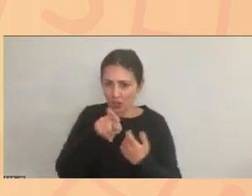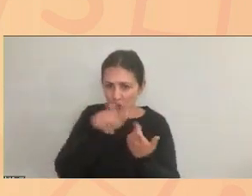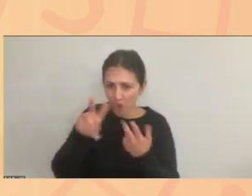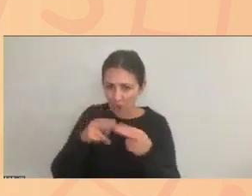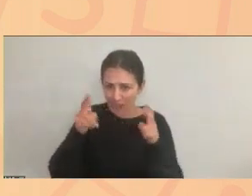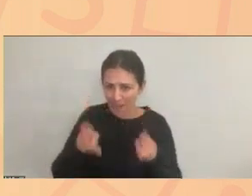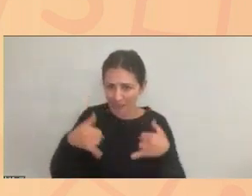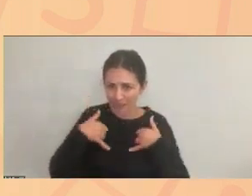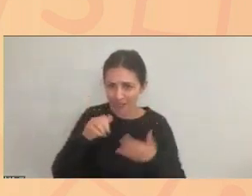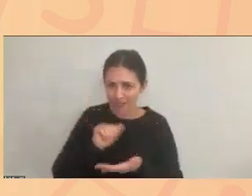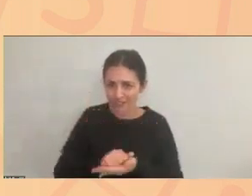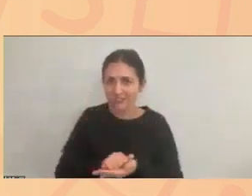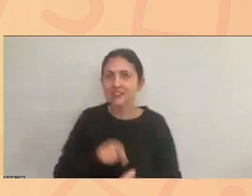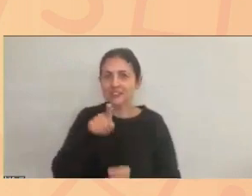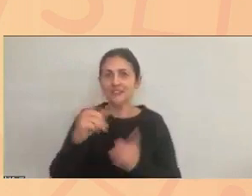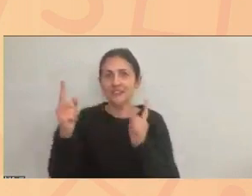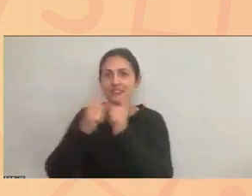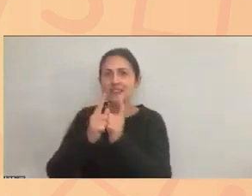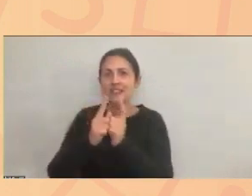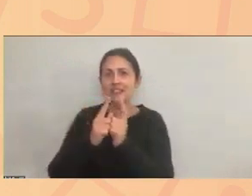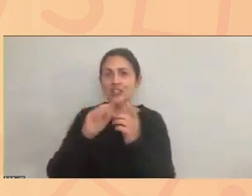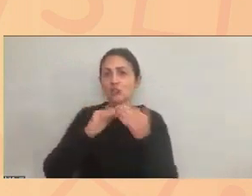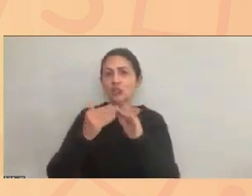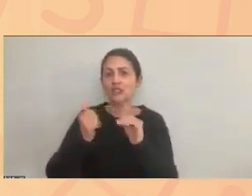So, yeah, it's near the (UNKNOWN) where I stay.